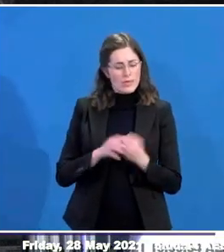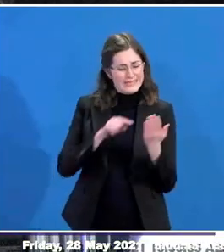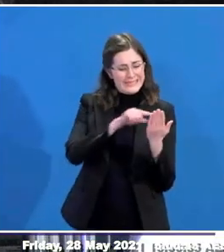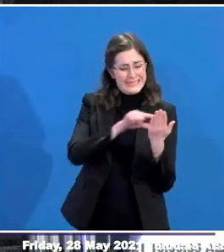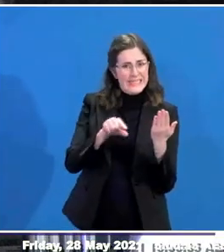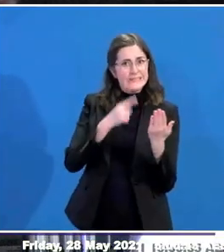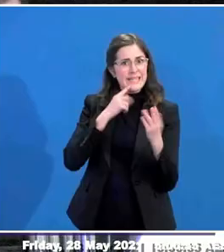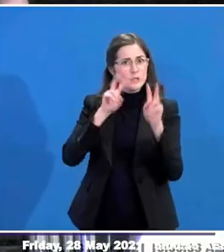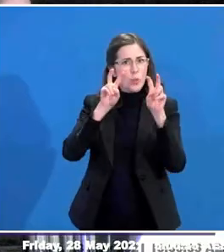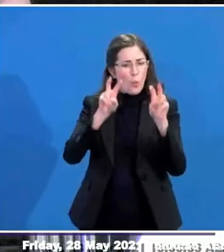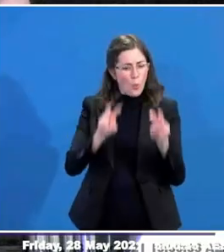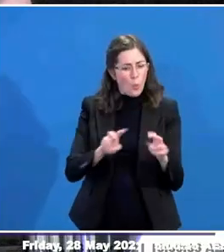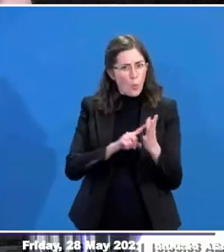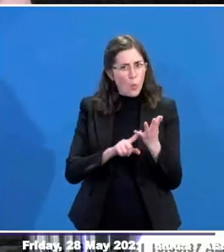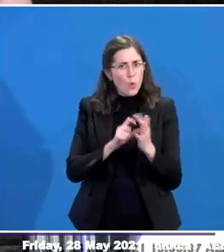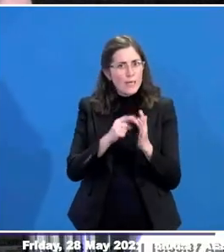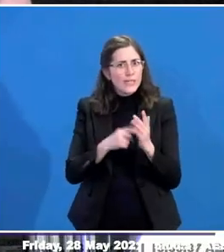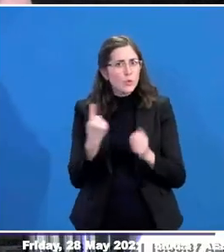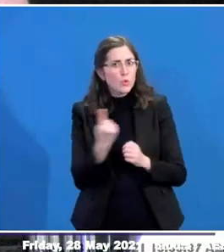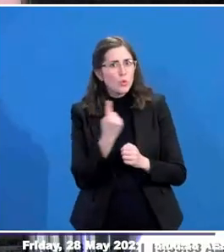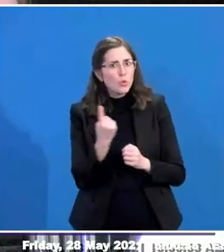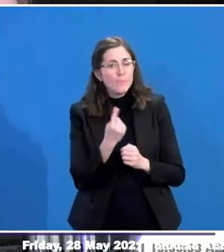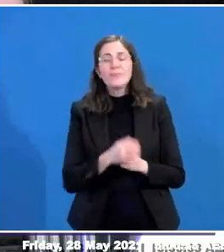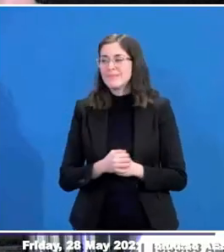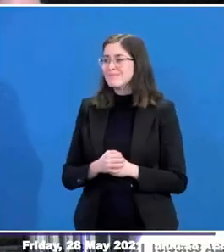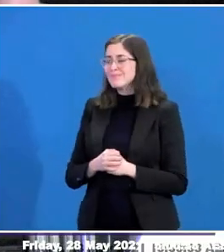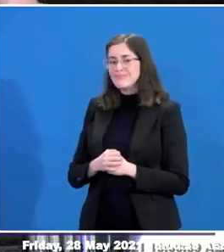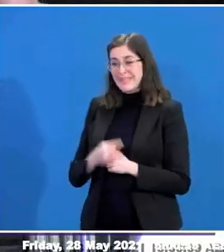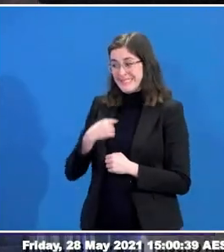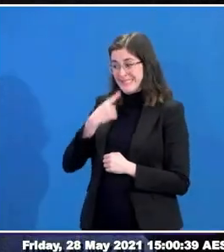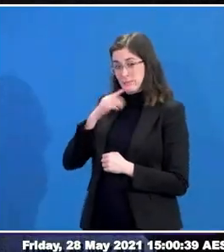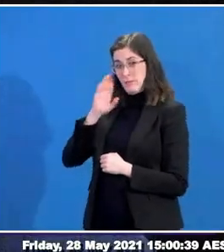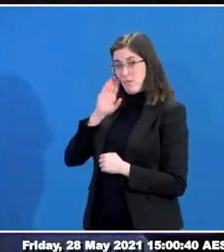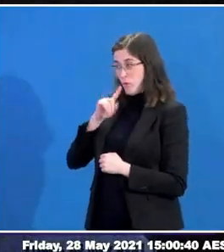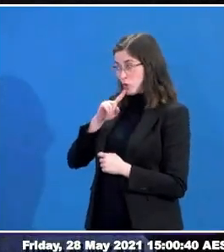Yes, the arrangements I just explained to the Chair, there